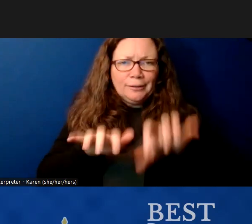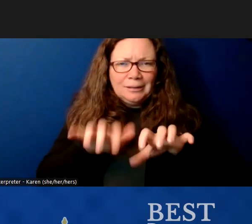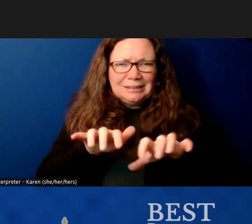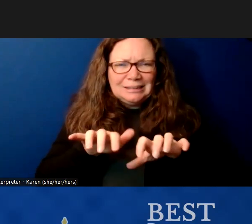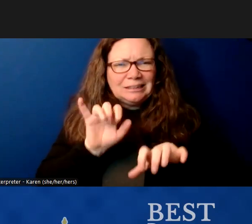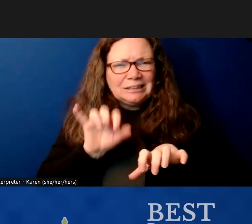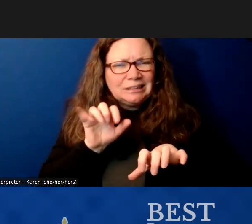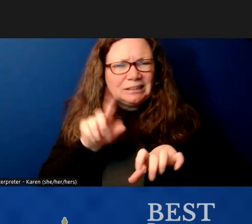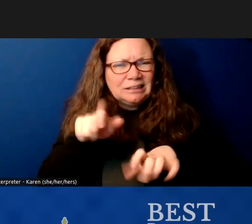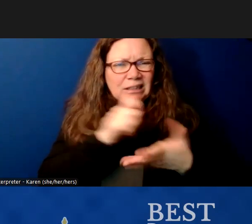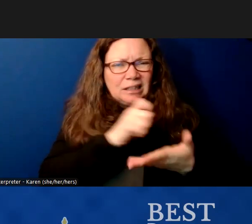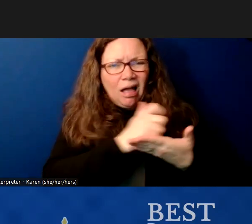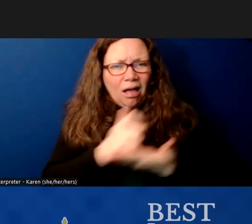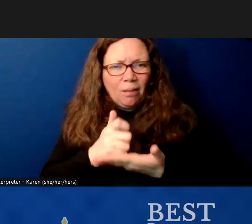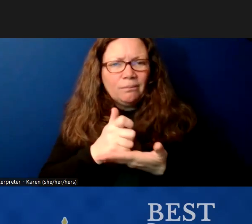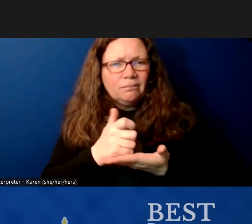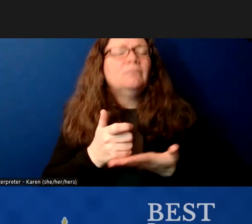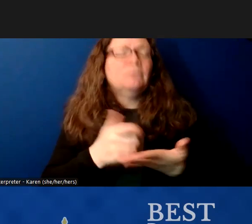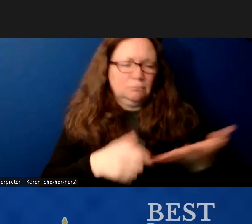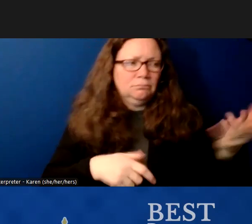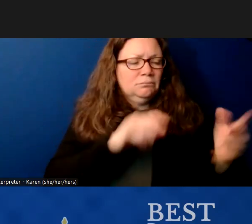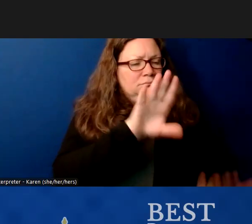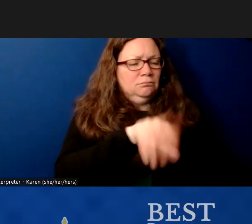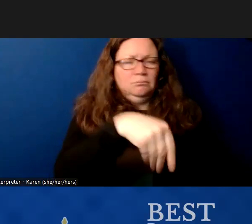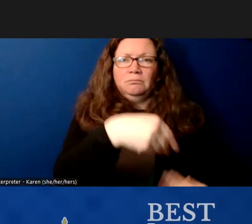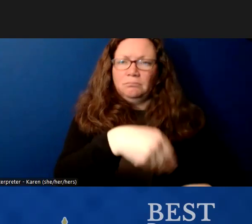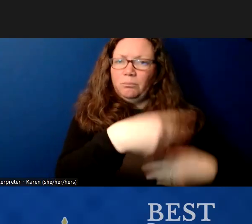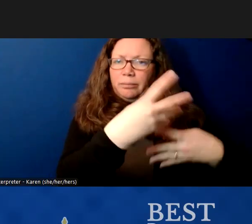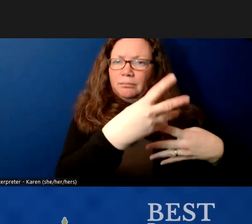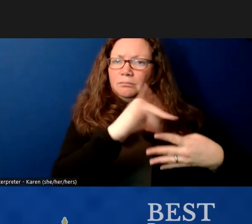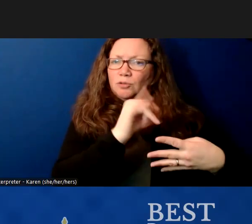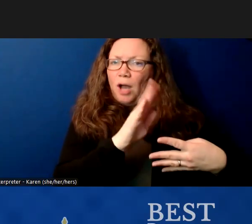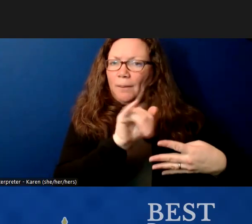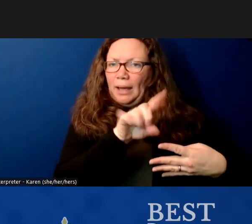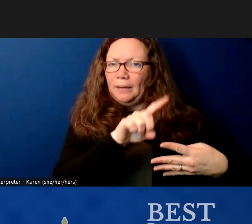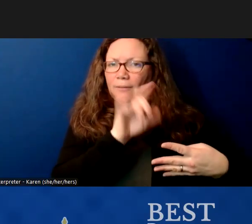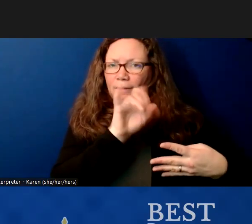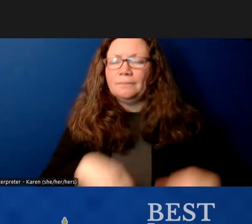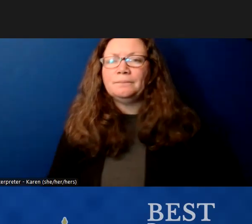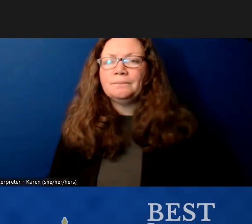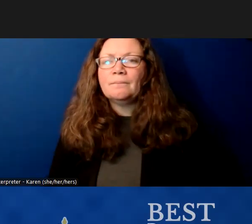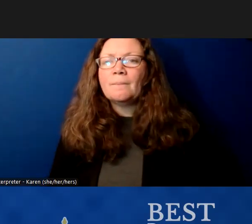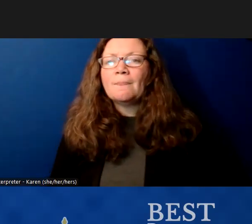The background information and overview information that was in the front of the job, it's we've minimized them.